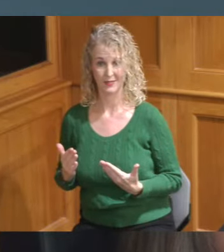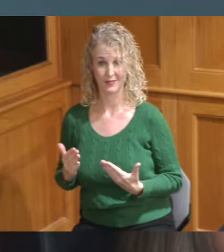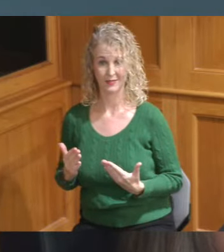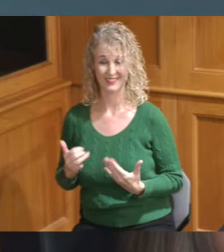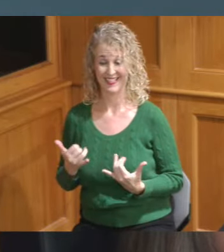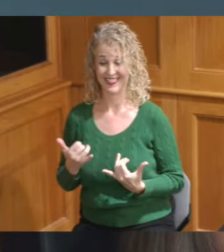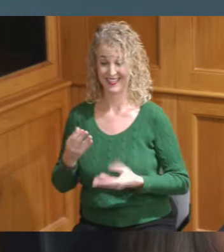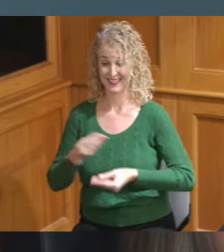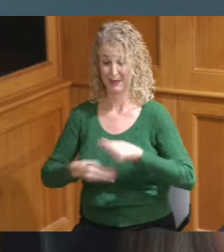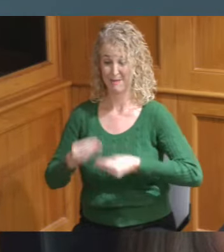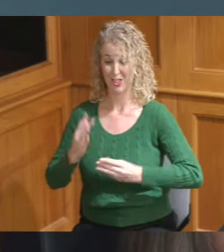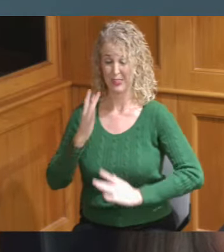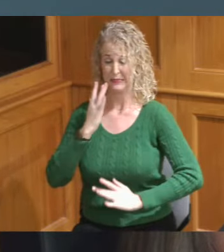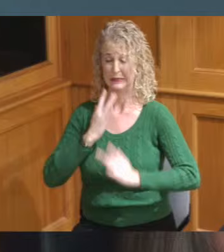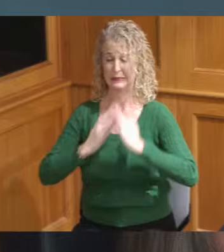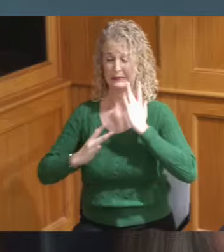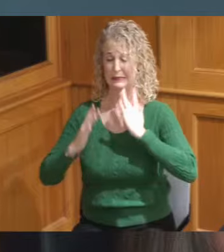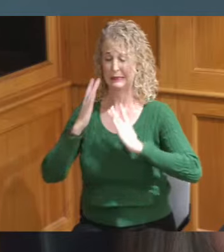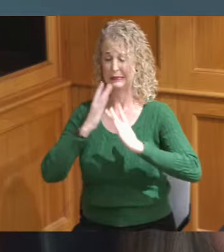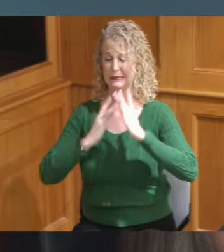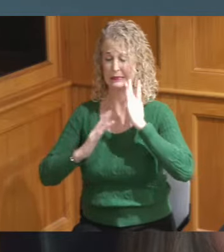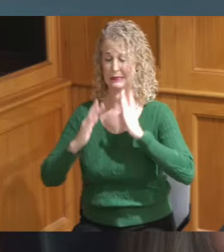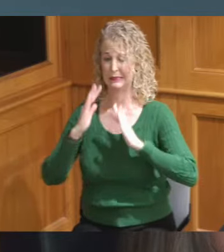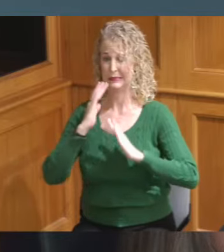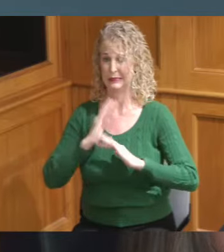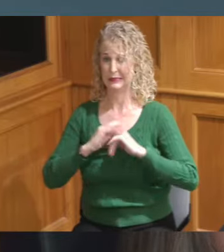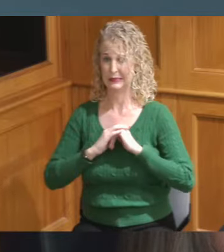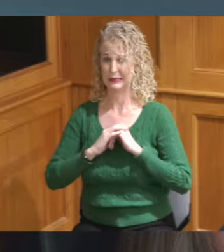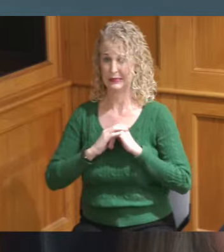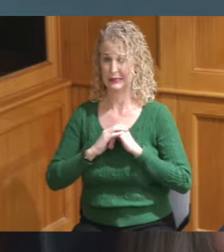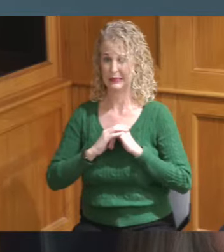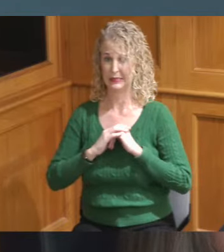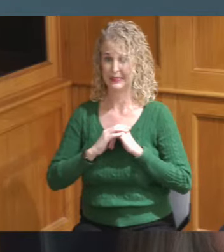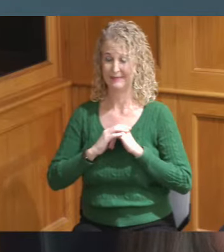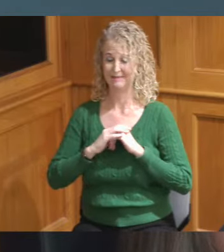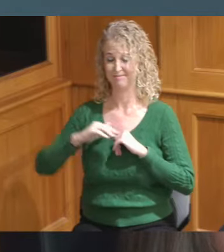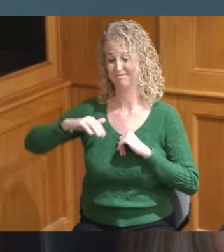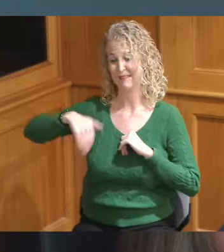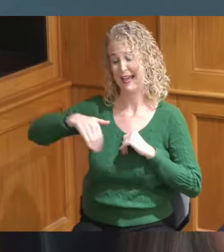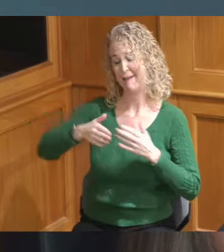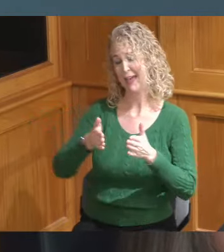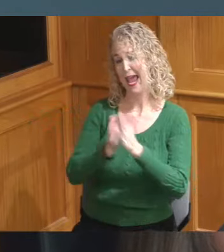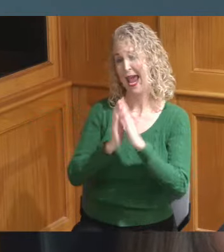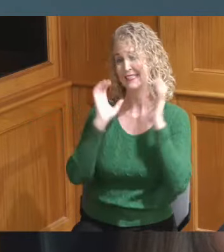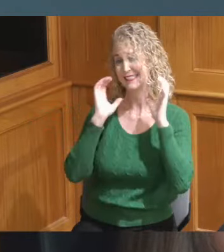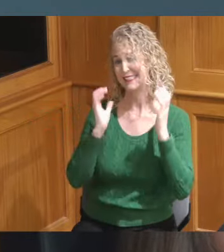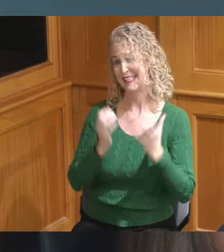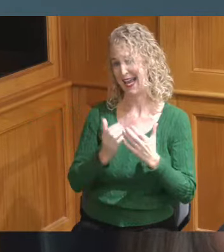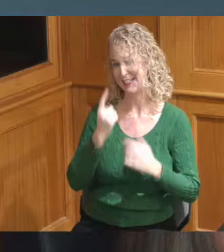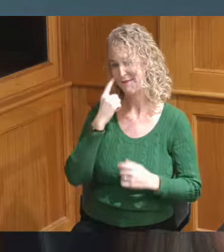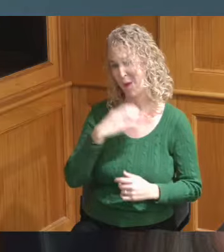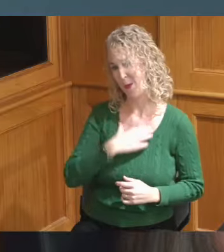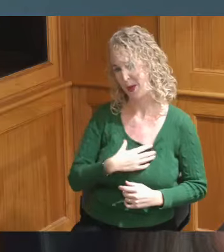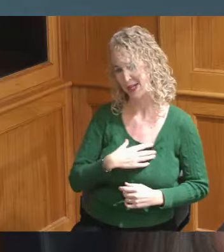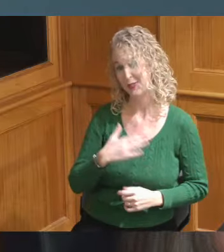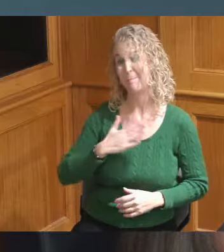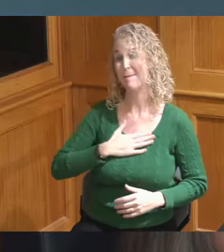before. But my wish since I didn't give a wish for Christmas yet. I was going to wait. But my wish